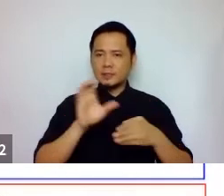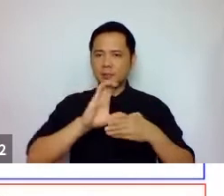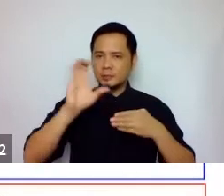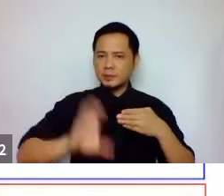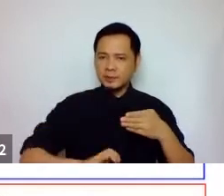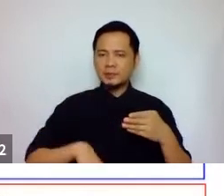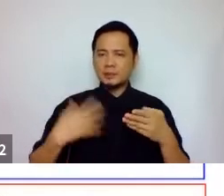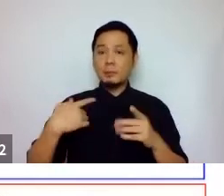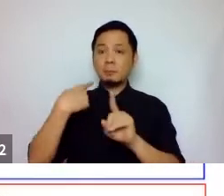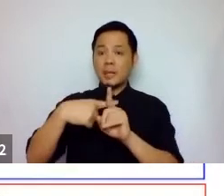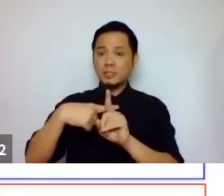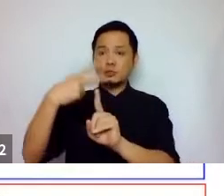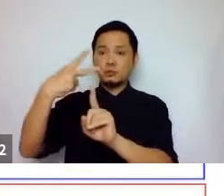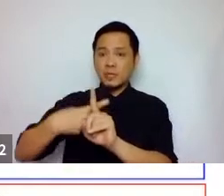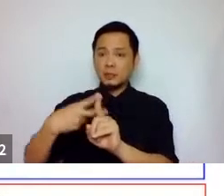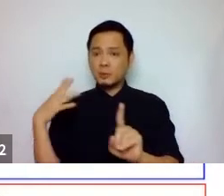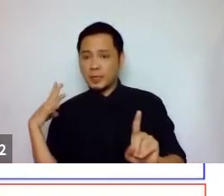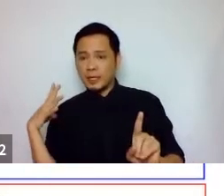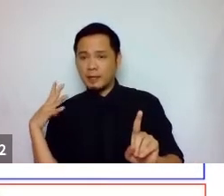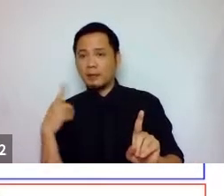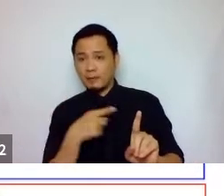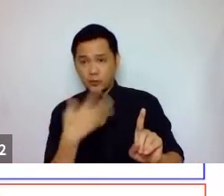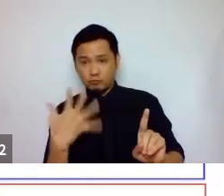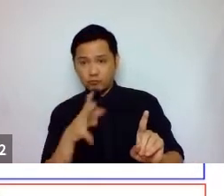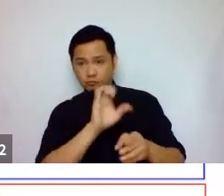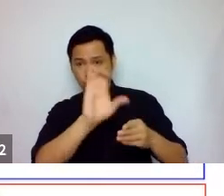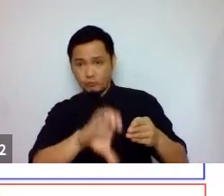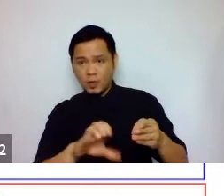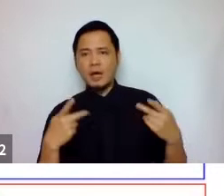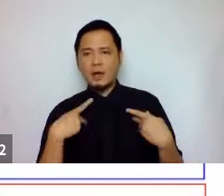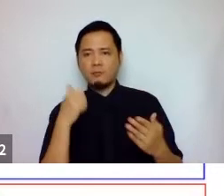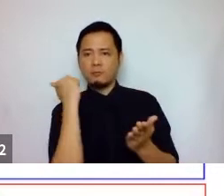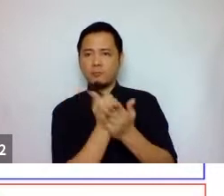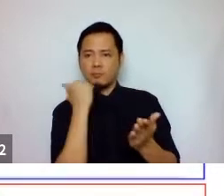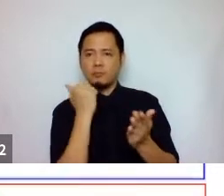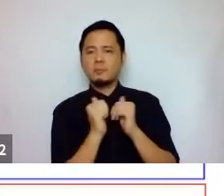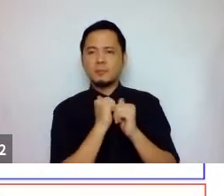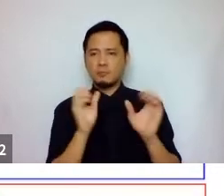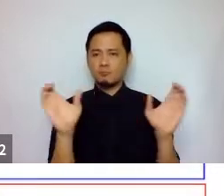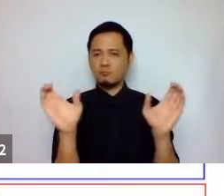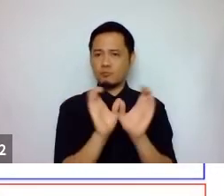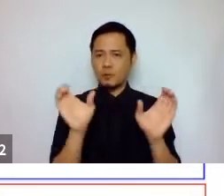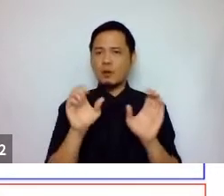And they also have certificates from stringent regulatory authorities from other countries.